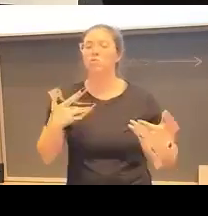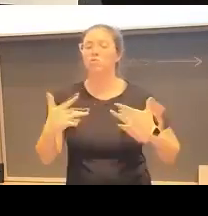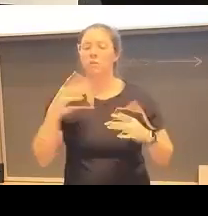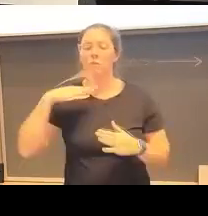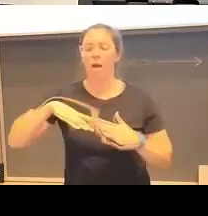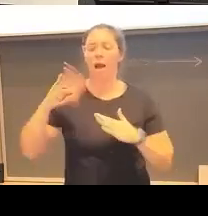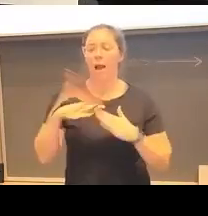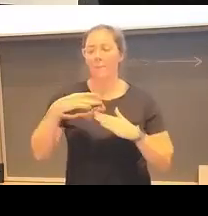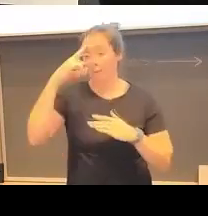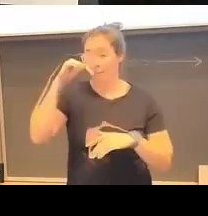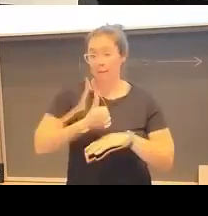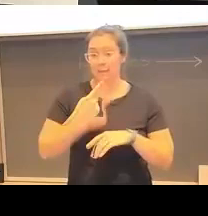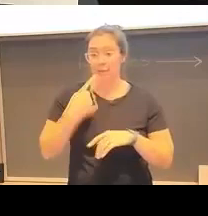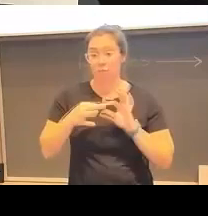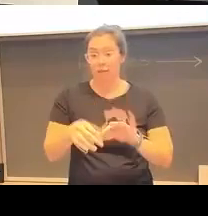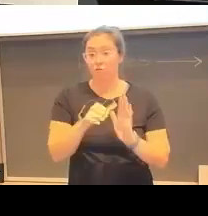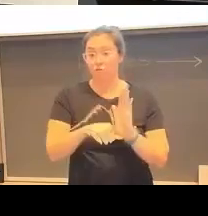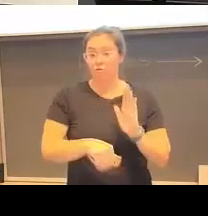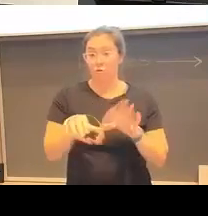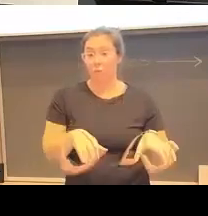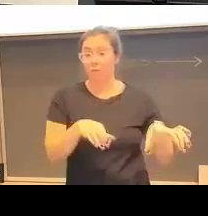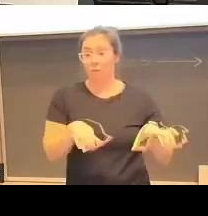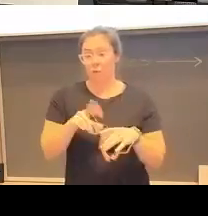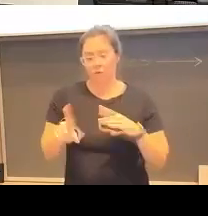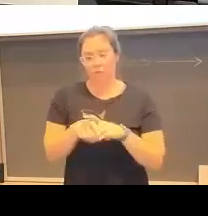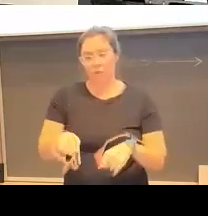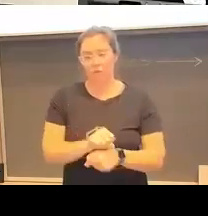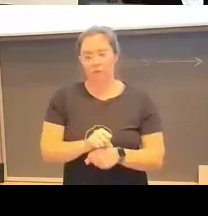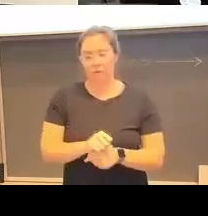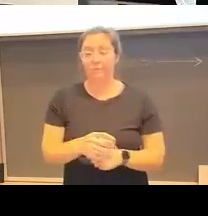mindset around surgical performance also come up in this work things like visualization breathing